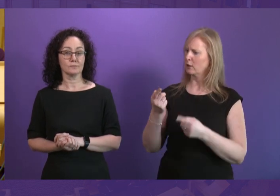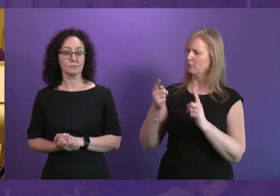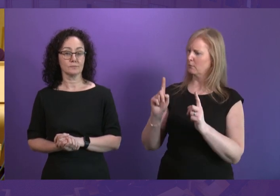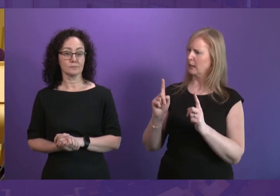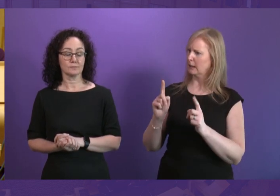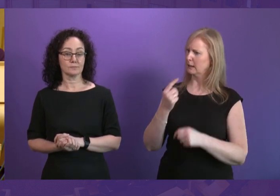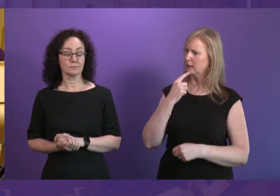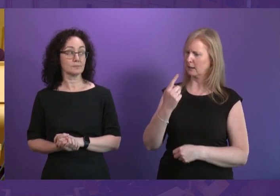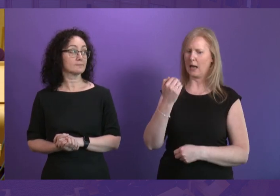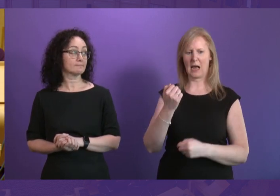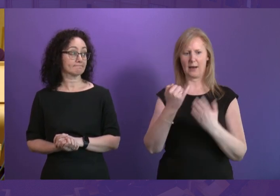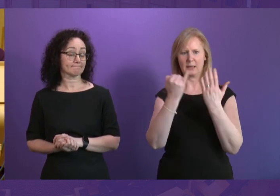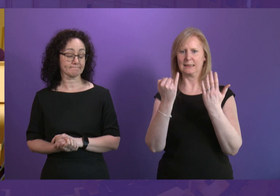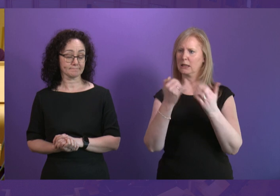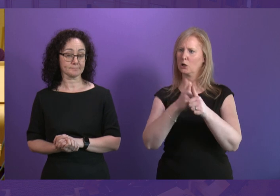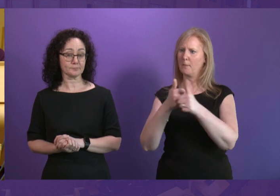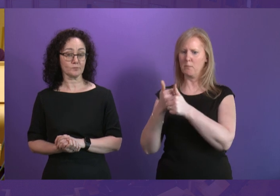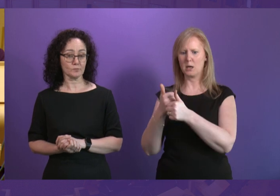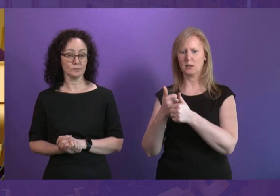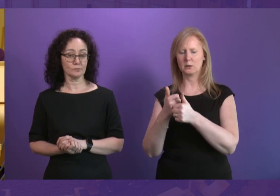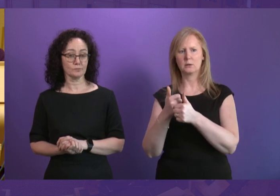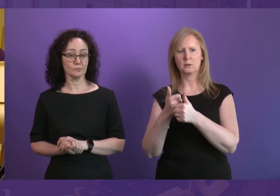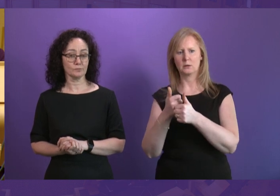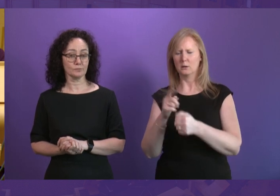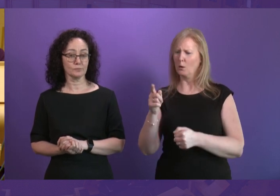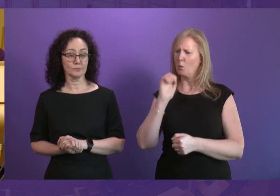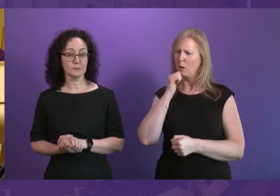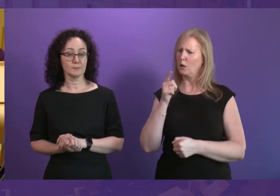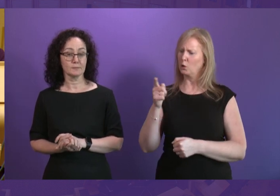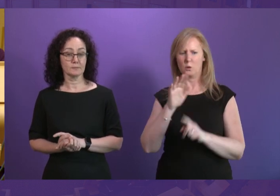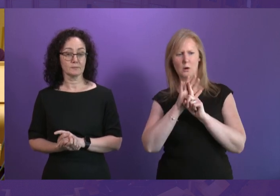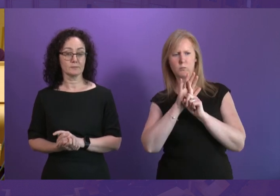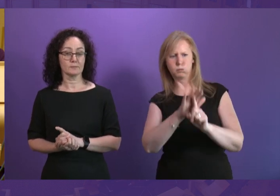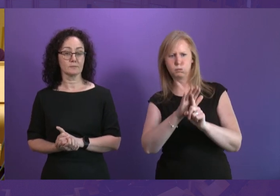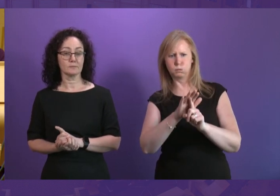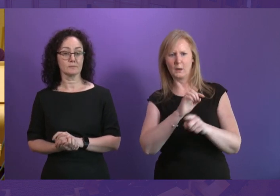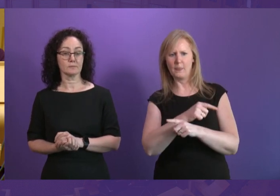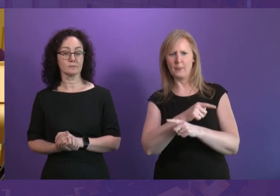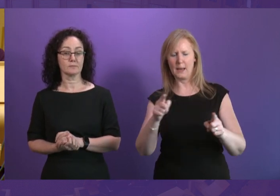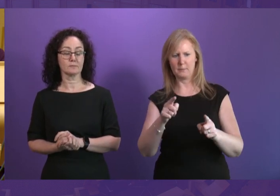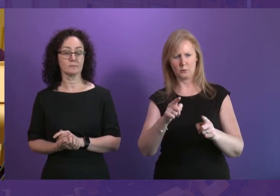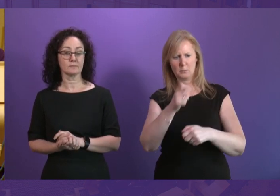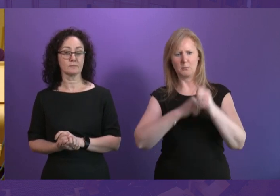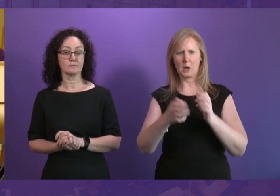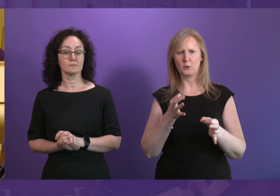Pauline McNeill: —that she has written to the big six energy companies. Will she pressure them to ensure that they have a strategy for vulnerable customers